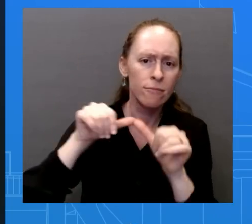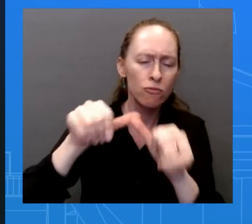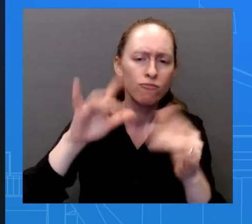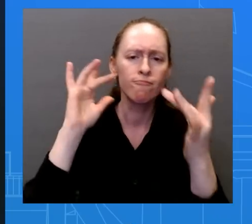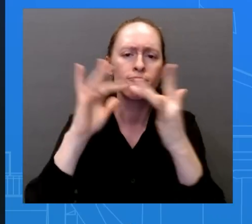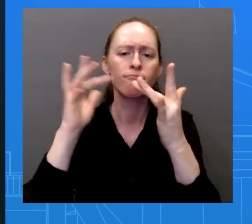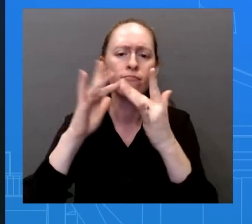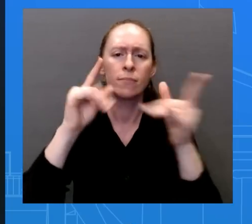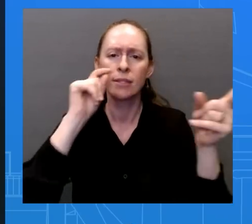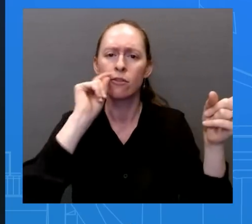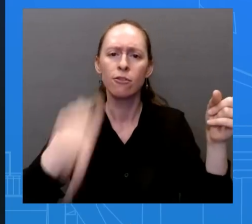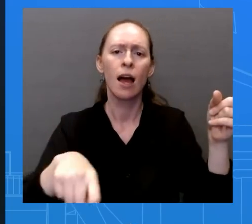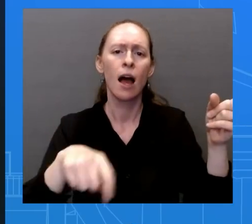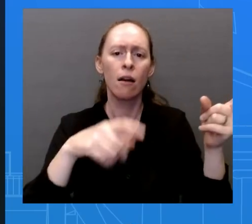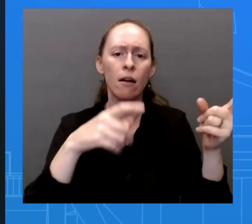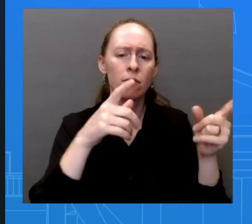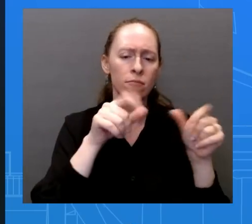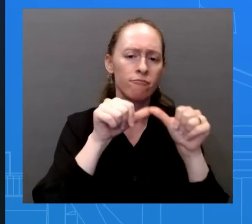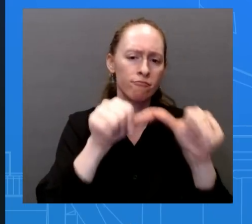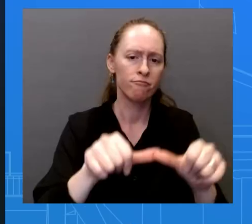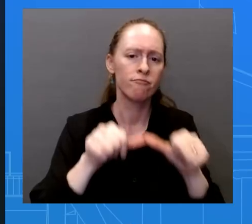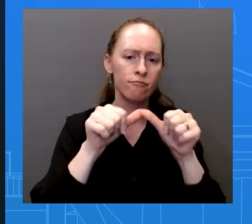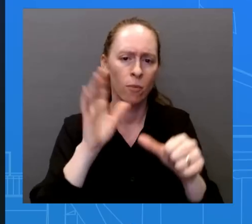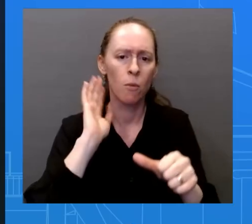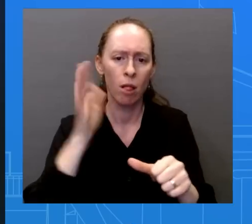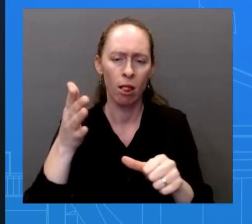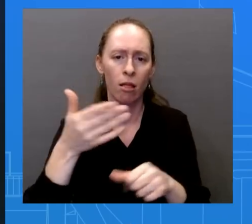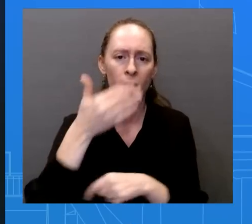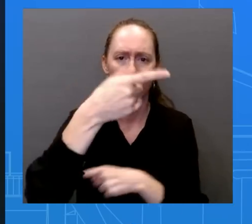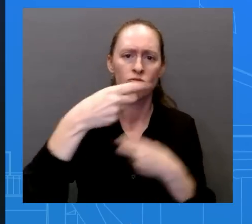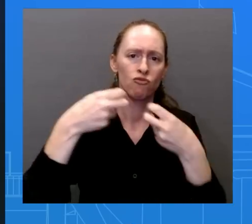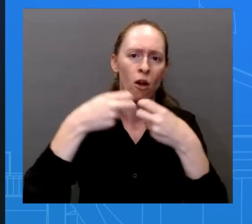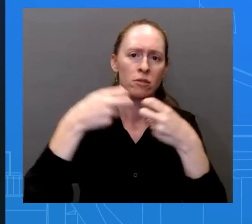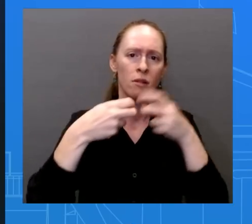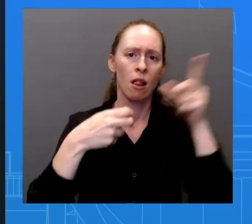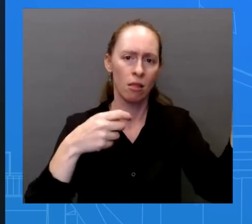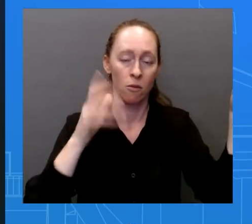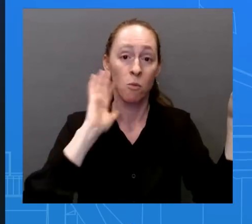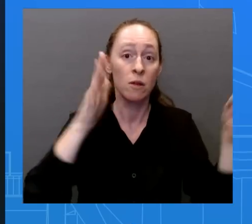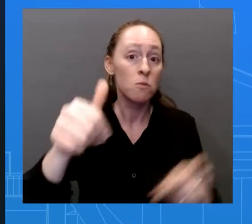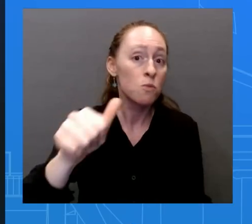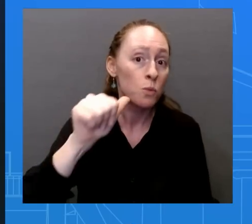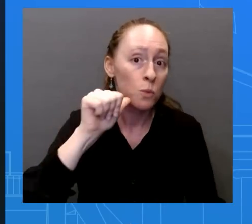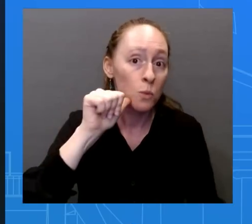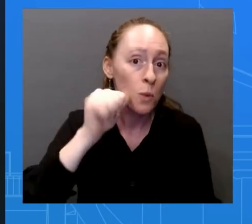Today, as well, the President also welcomed a historic breakthrough in the Middle East.